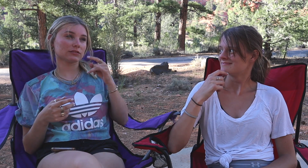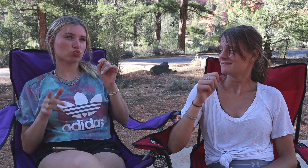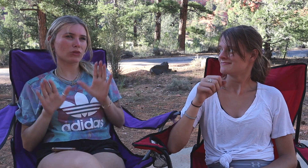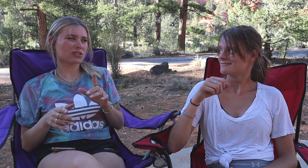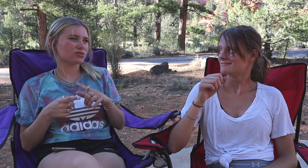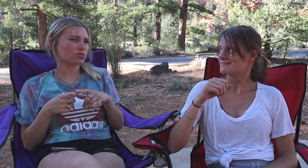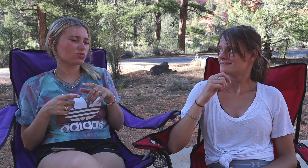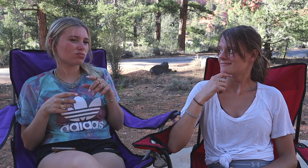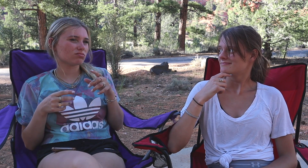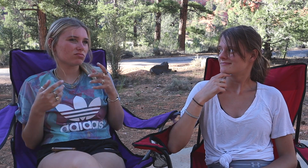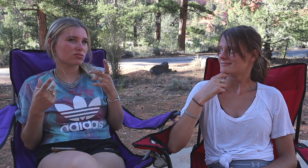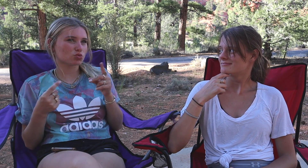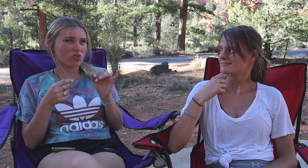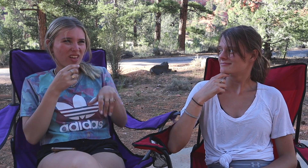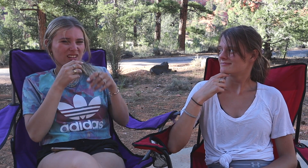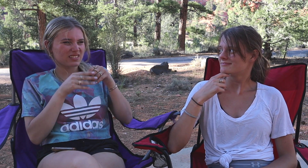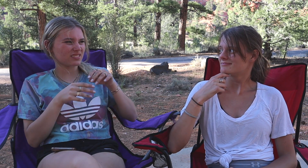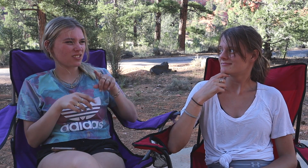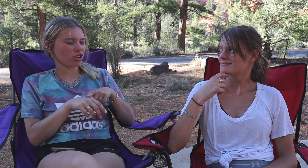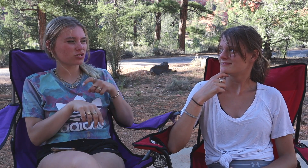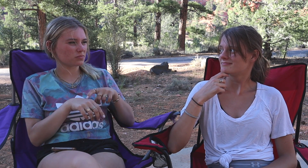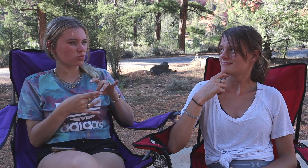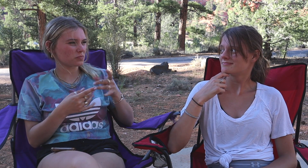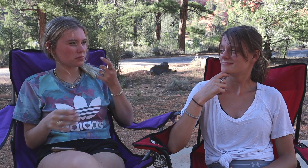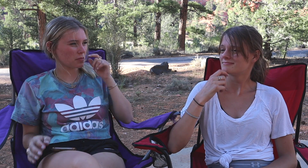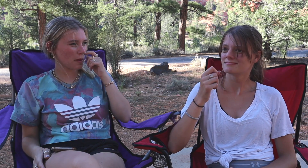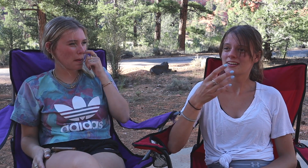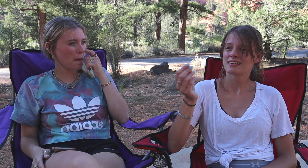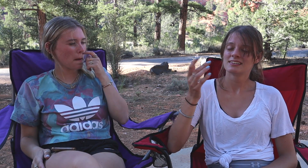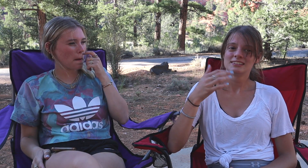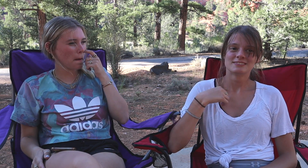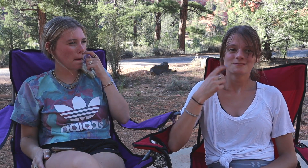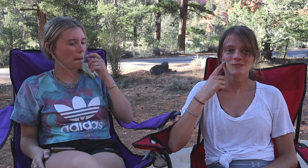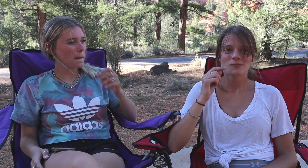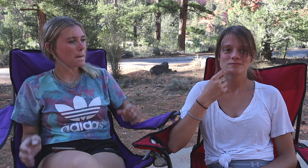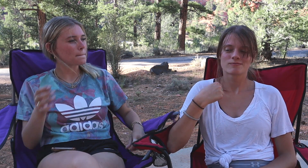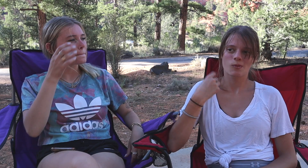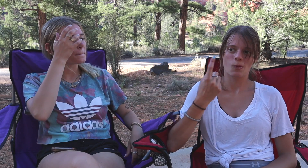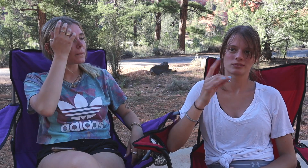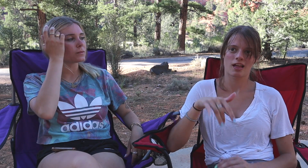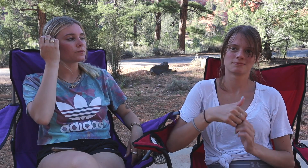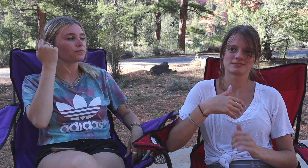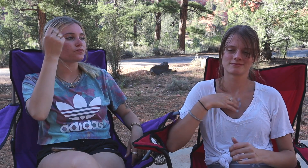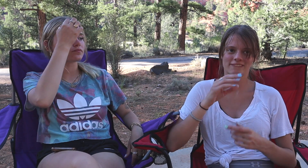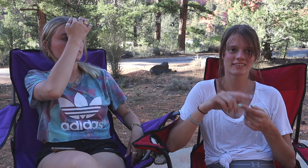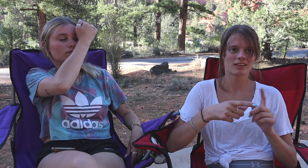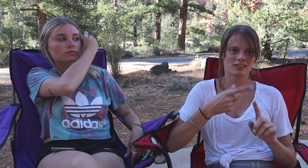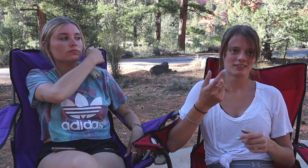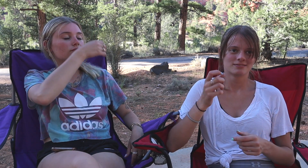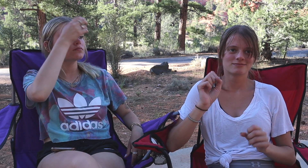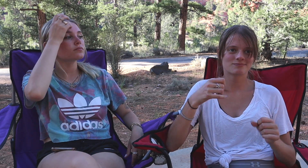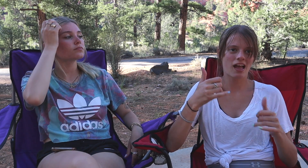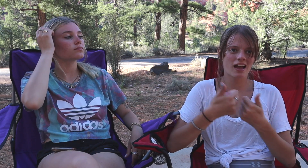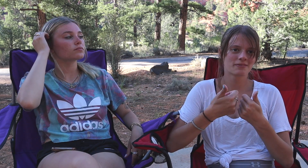I think it is a great thing to do and a healthier relationship that goes by K: and I think it is cool for this one, my boyfriend and I always do